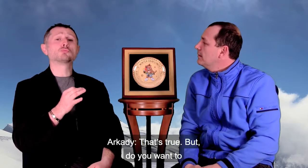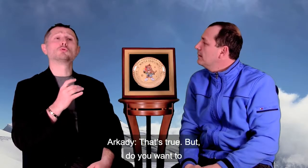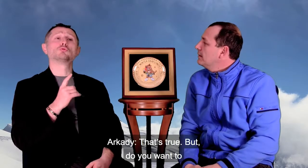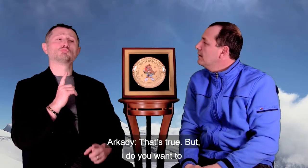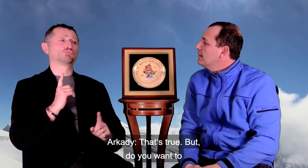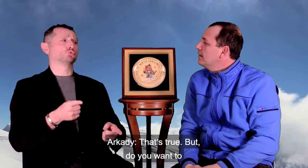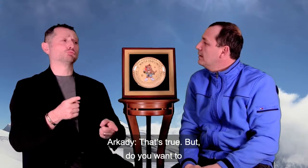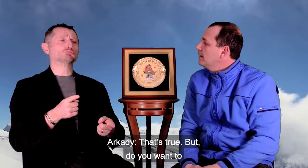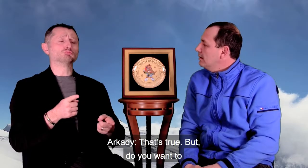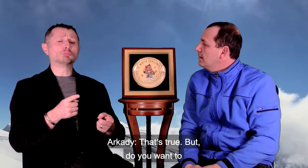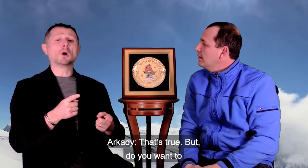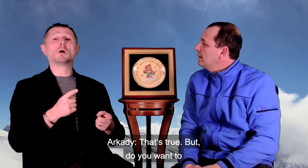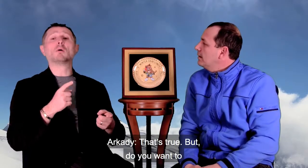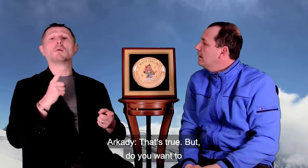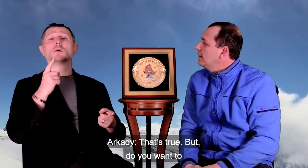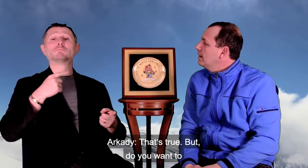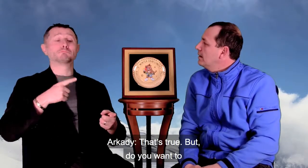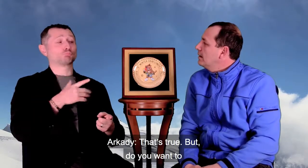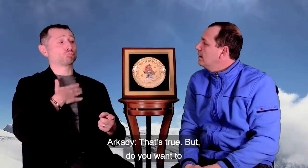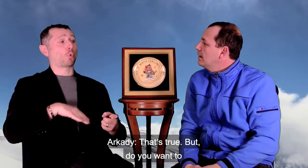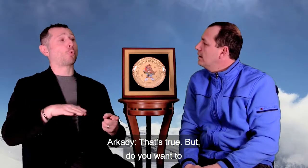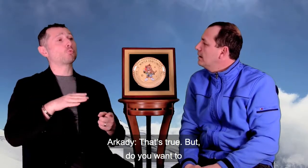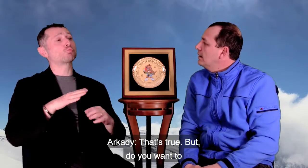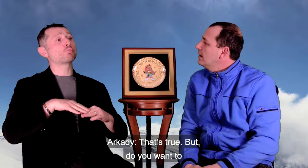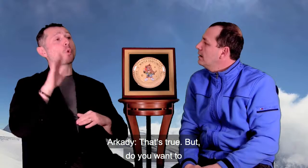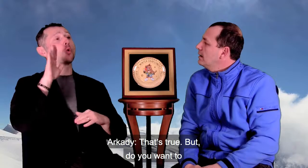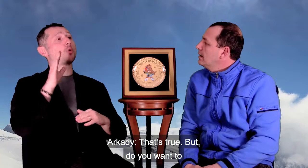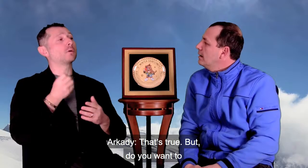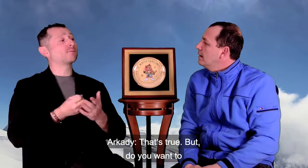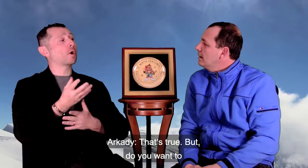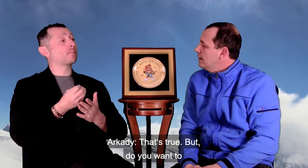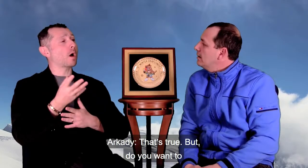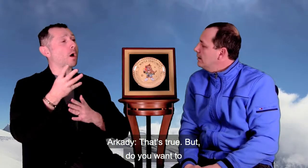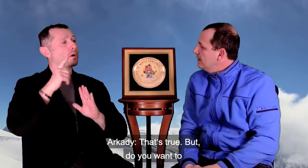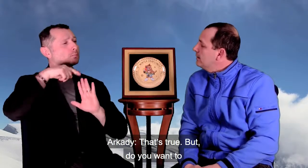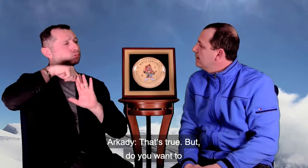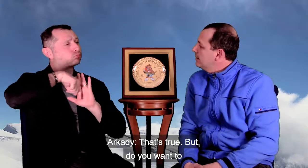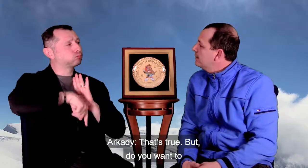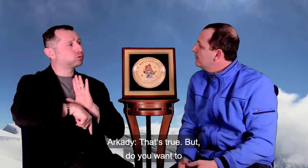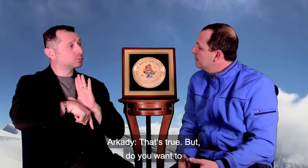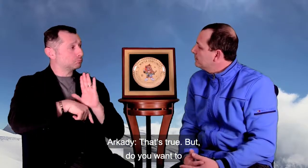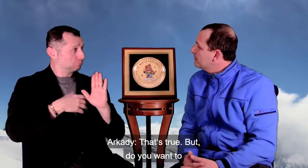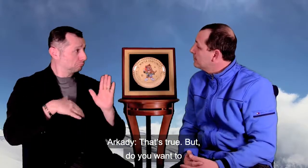Arkady: That’s true. But, do you want to